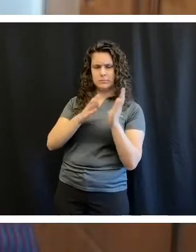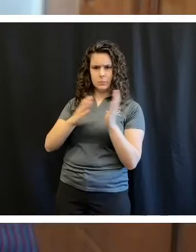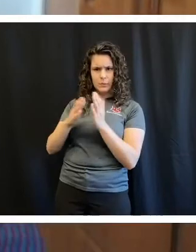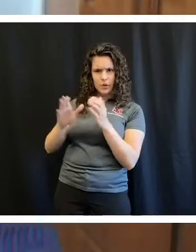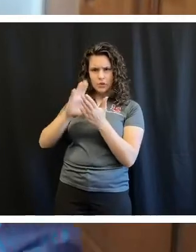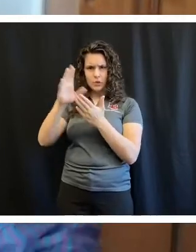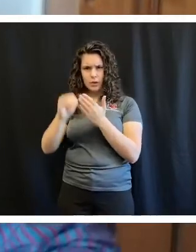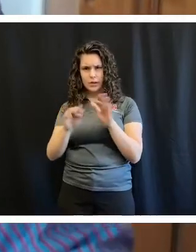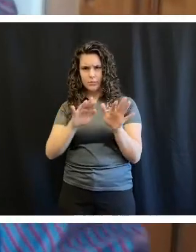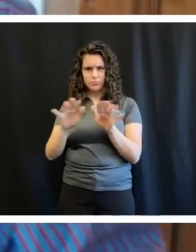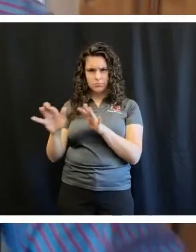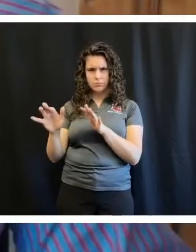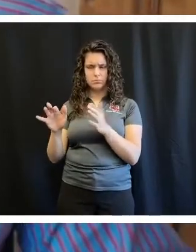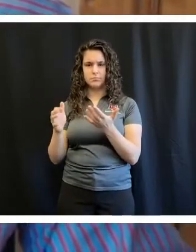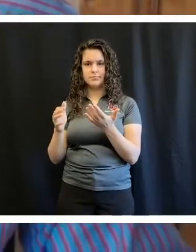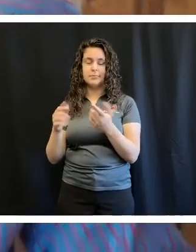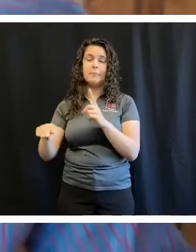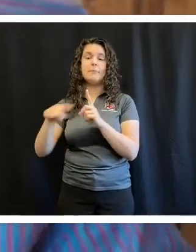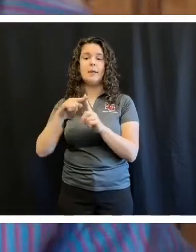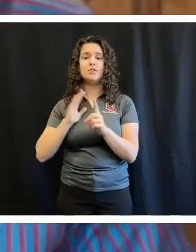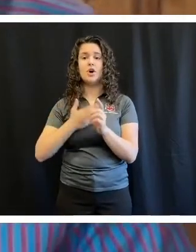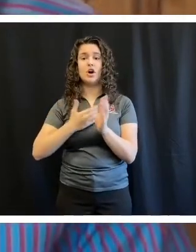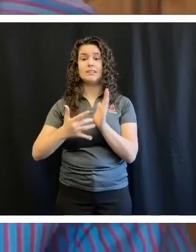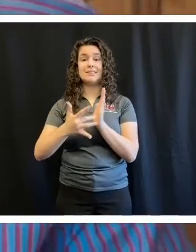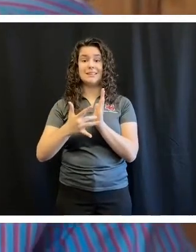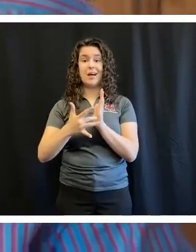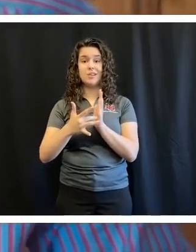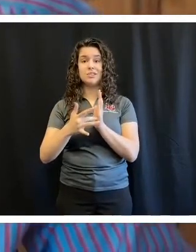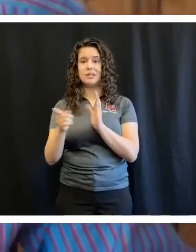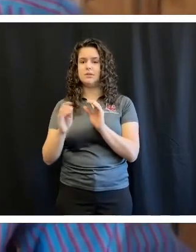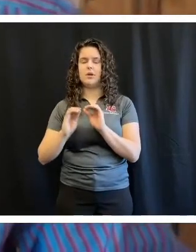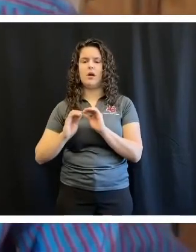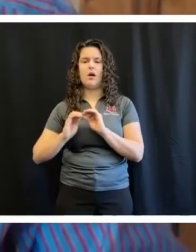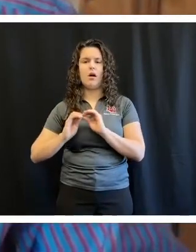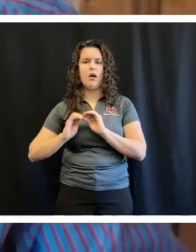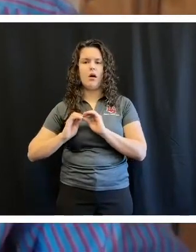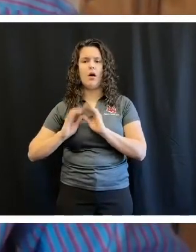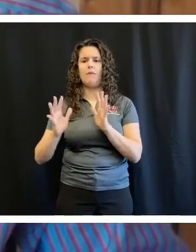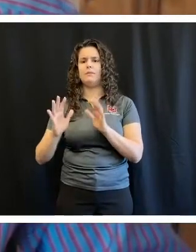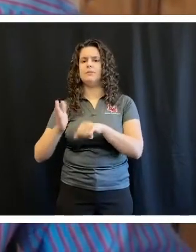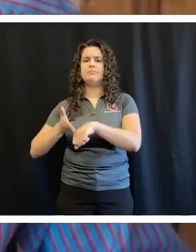not to mention the technology, is obviously, vastly better than most institutions